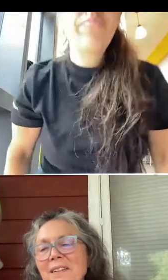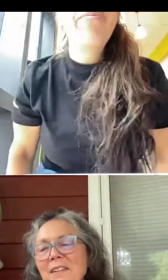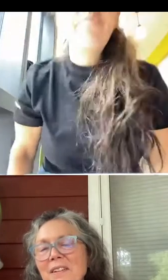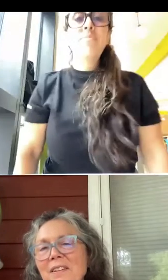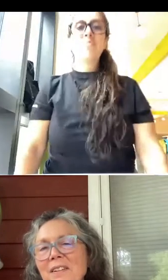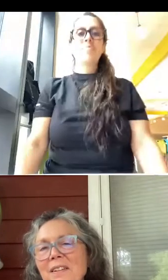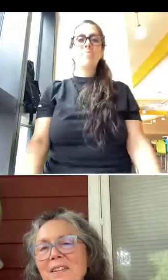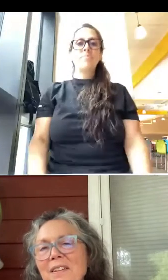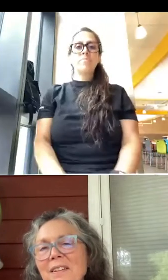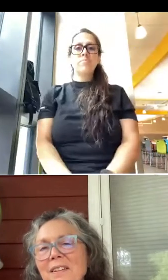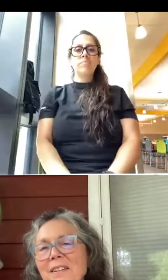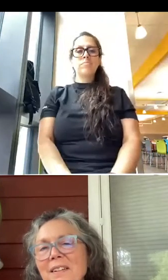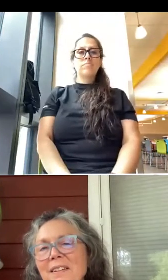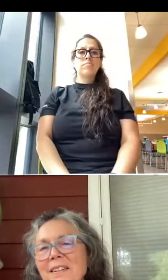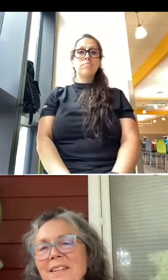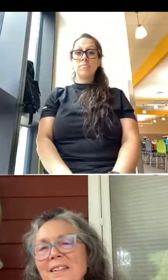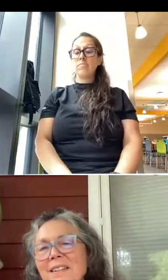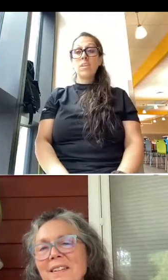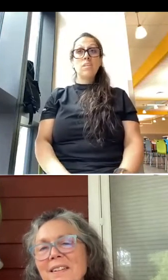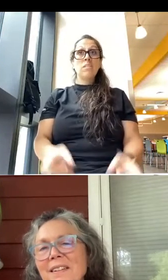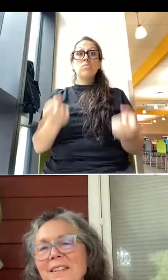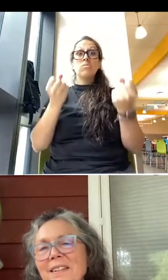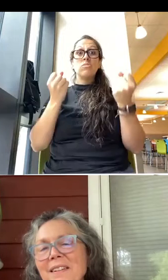So many reasons, right, and I think that...